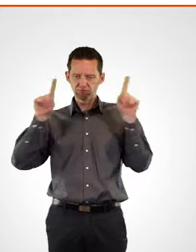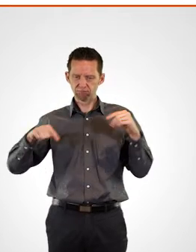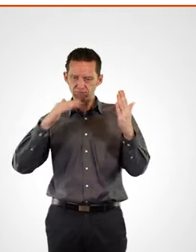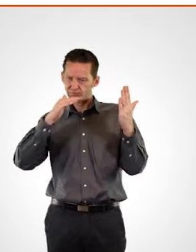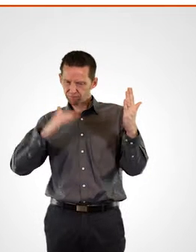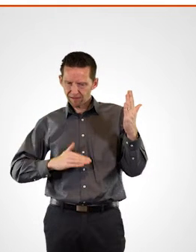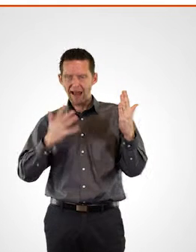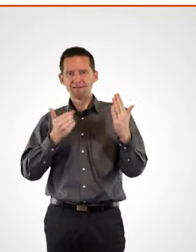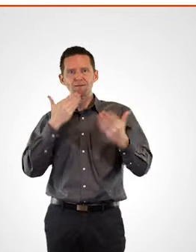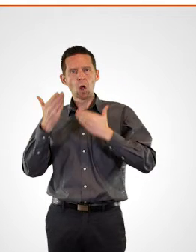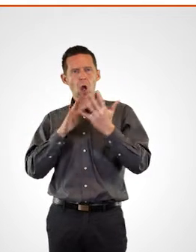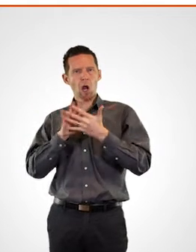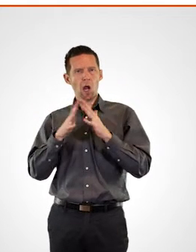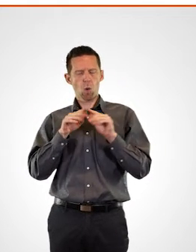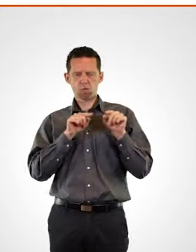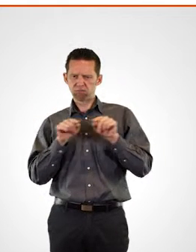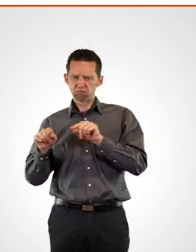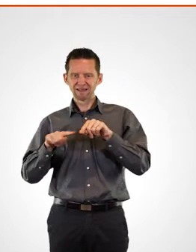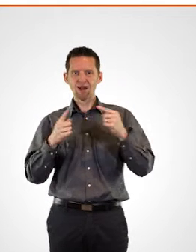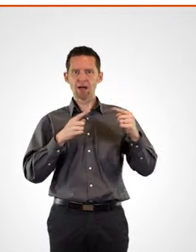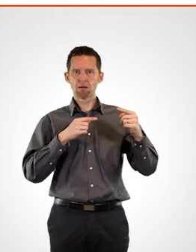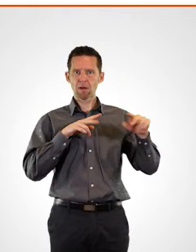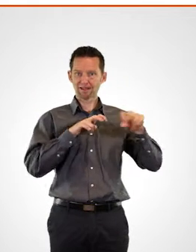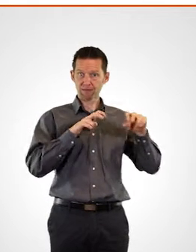so it explains how to do each of the activities within the curriculum